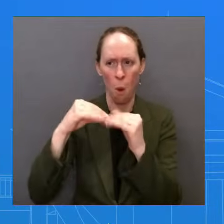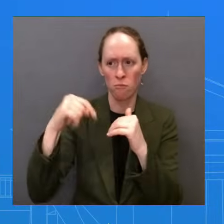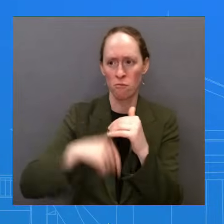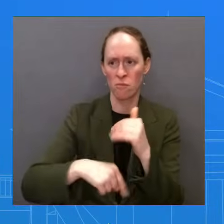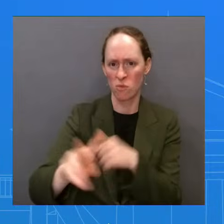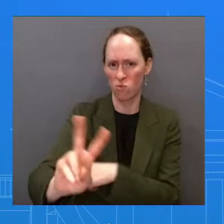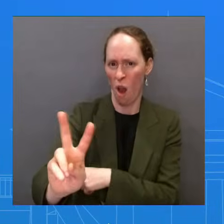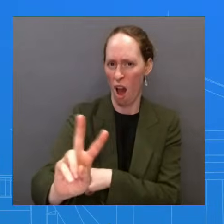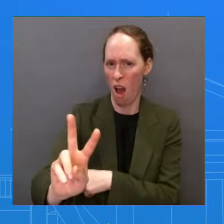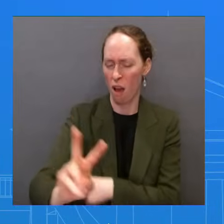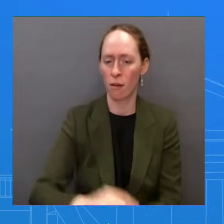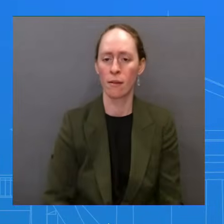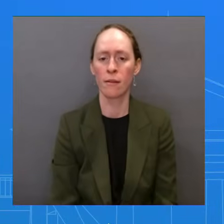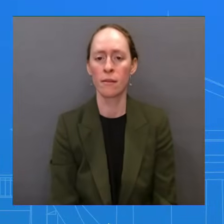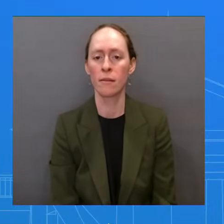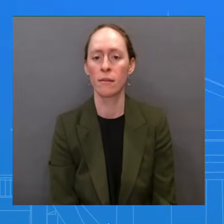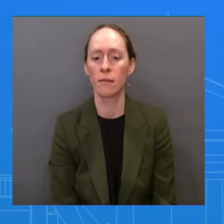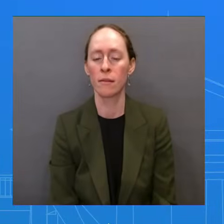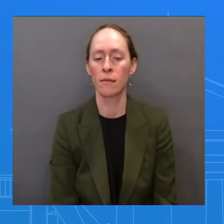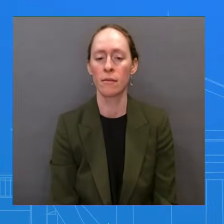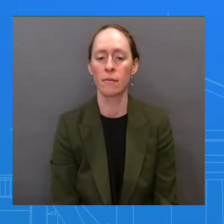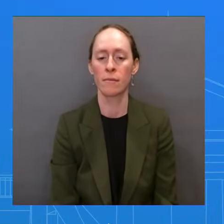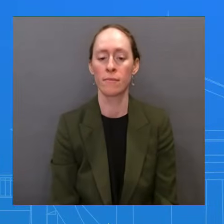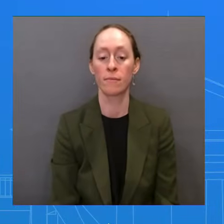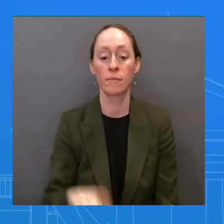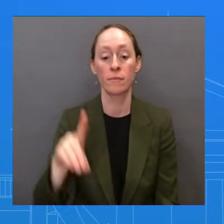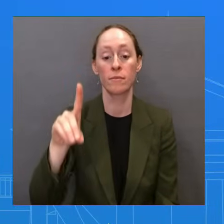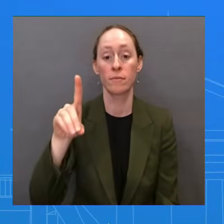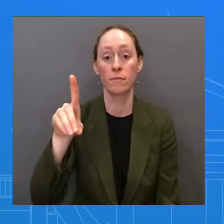supporting CBP at the border for almost two decades now.